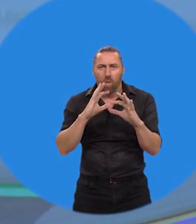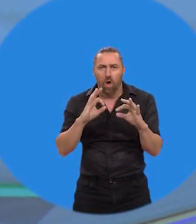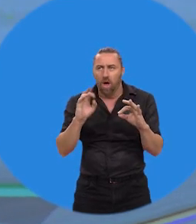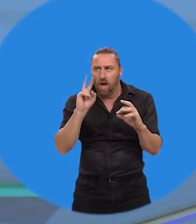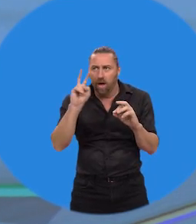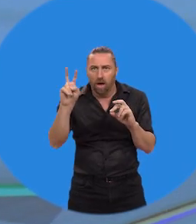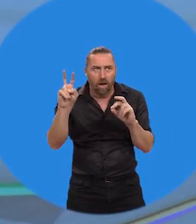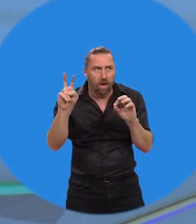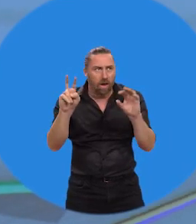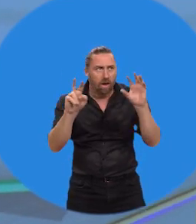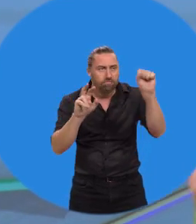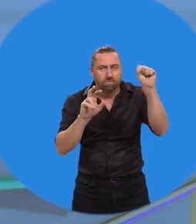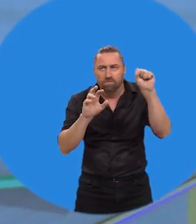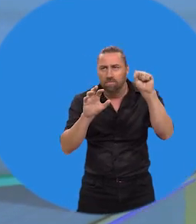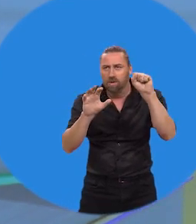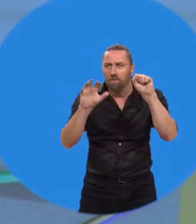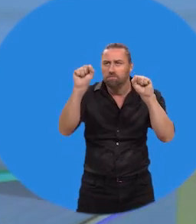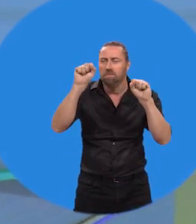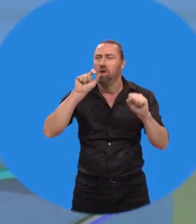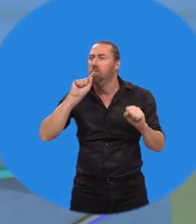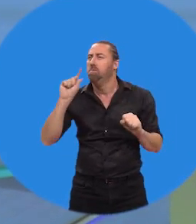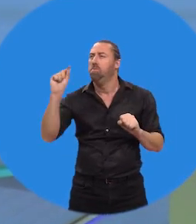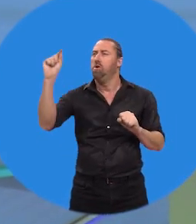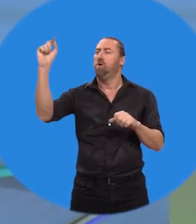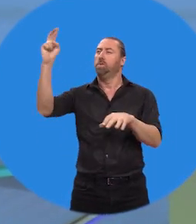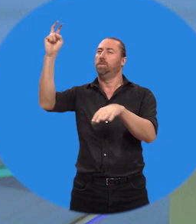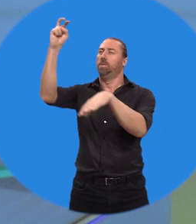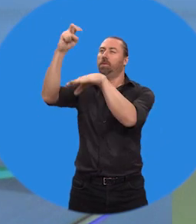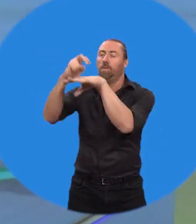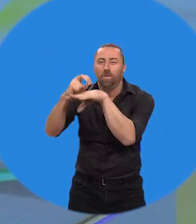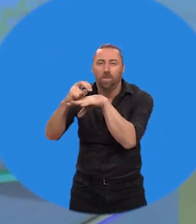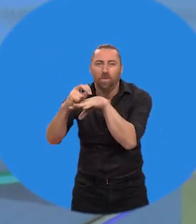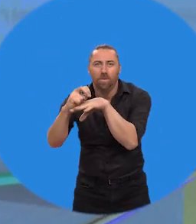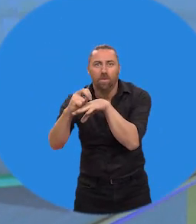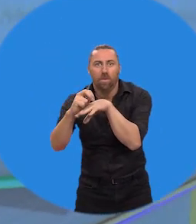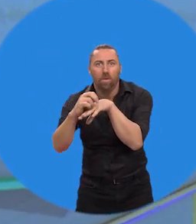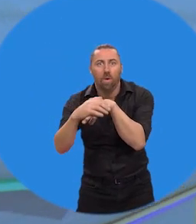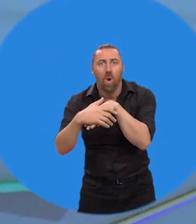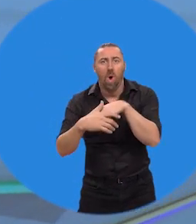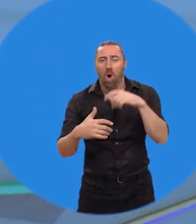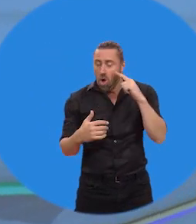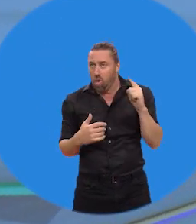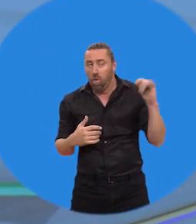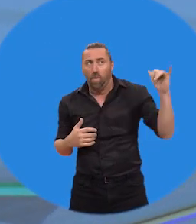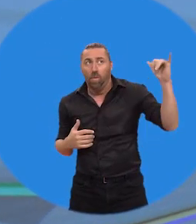Like the song of a bird, (birds chirping) or a plane zooming through the sky.